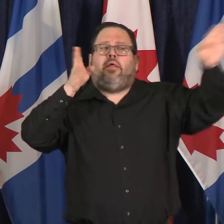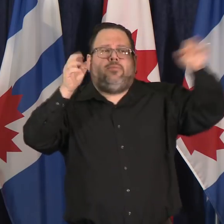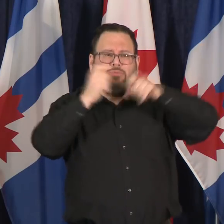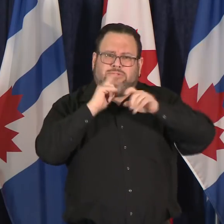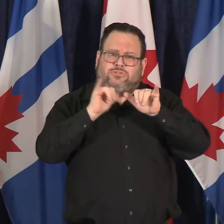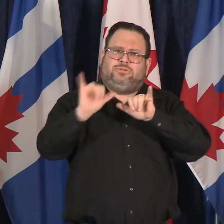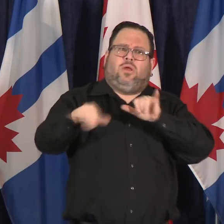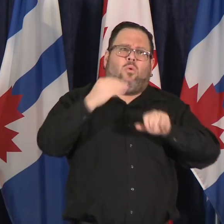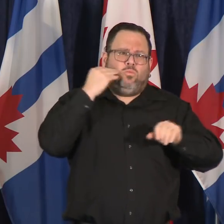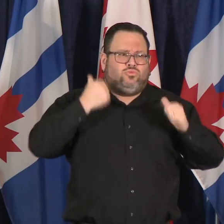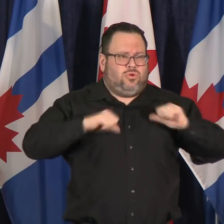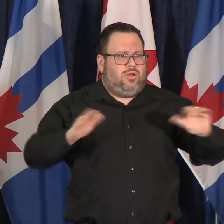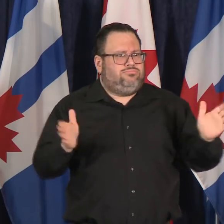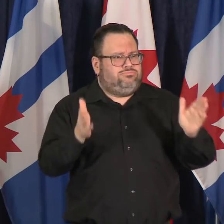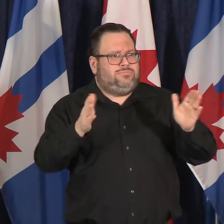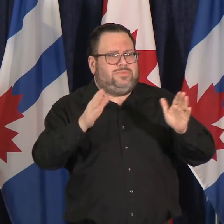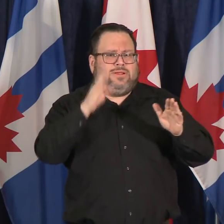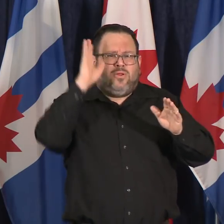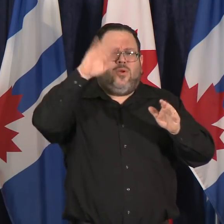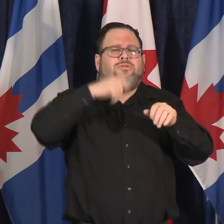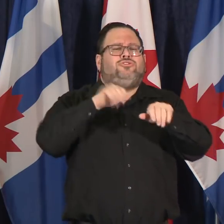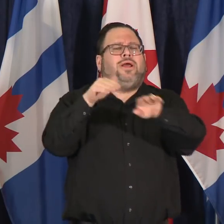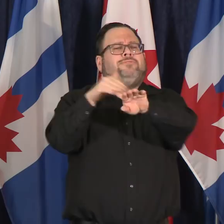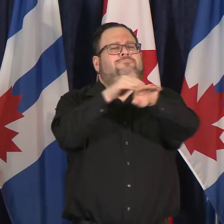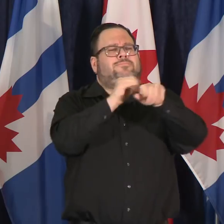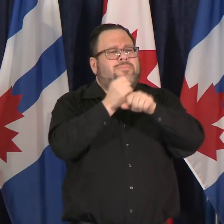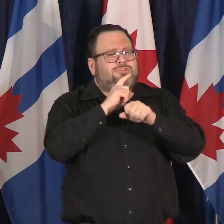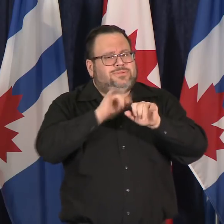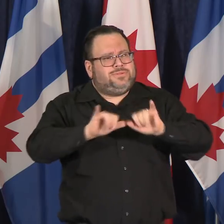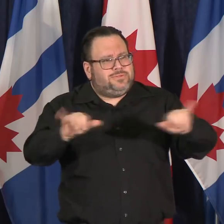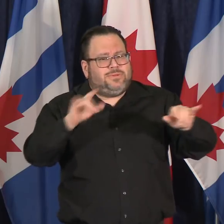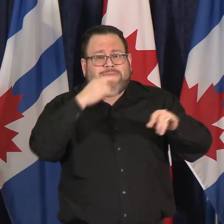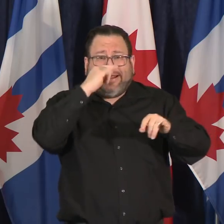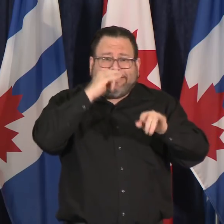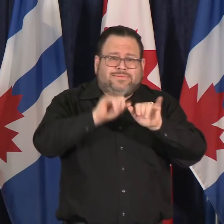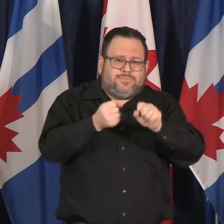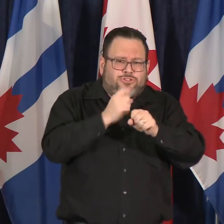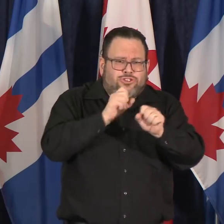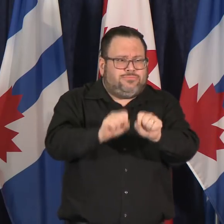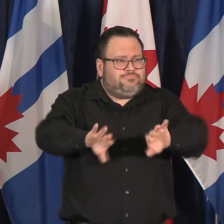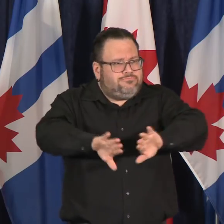dates or gatherings but this is really important we know from other